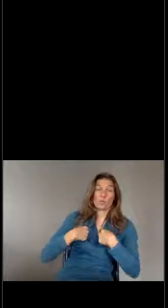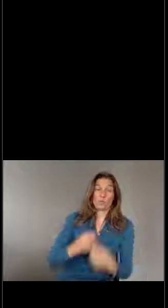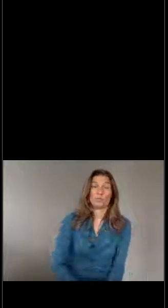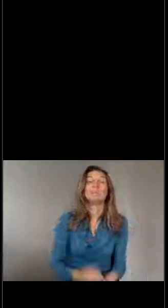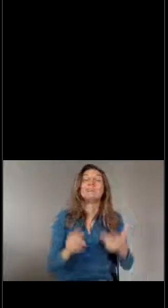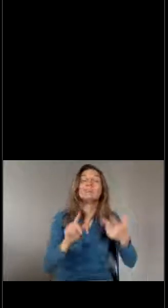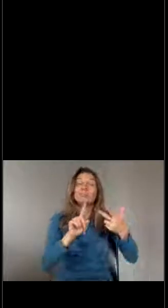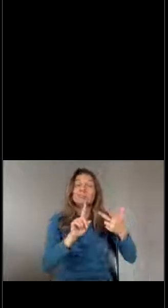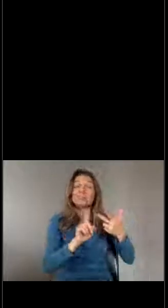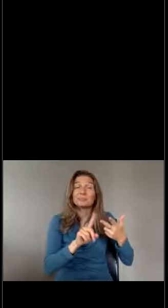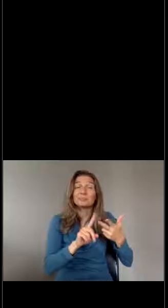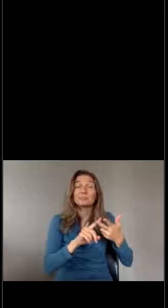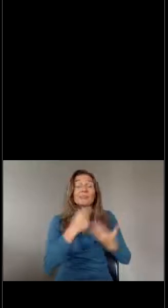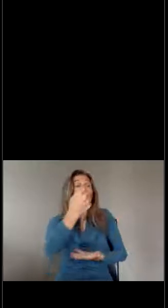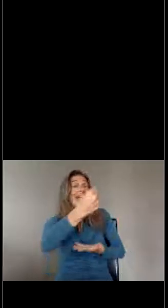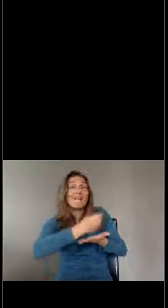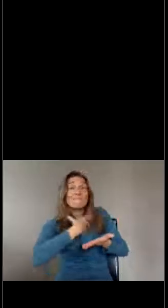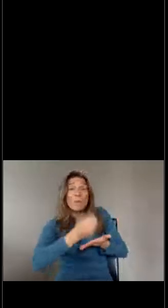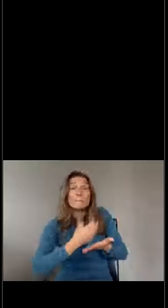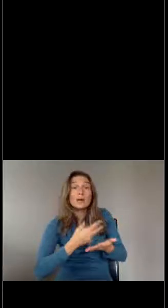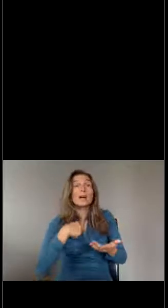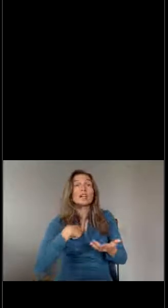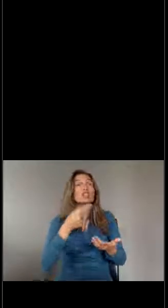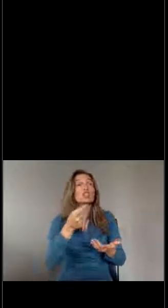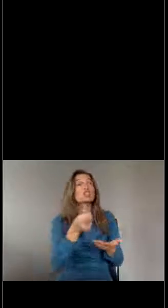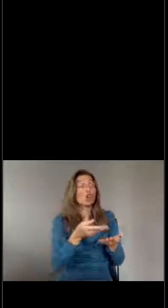about the goods and services that the individual needed.